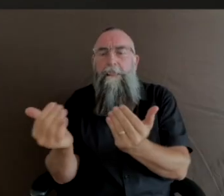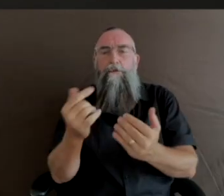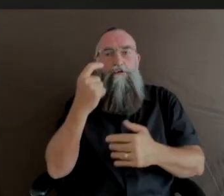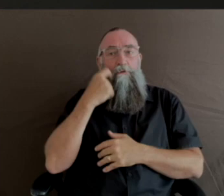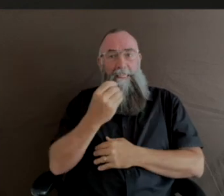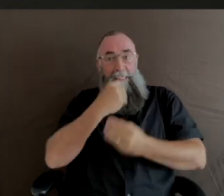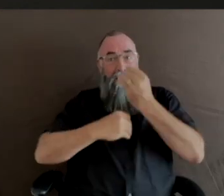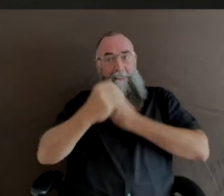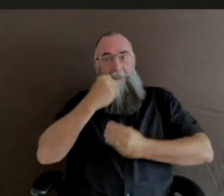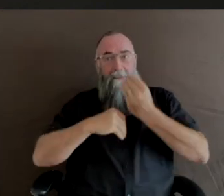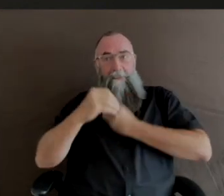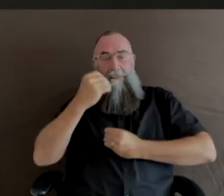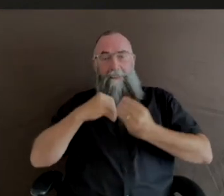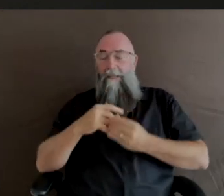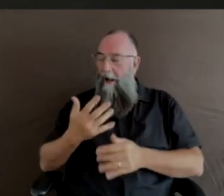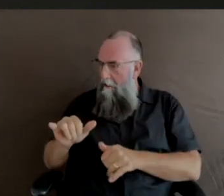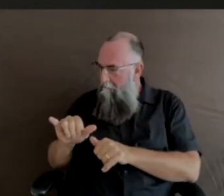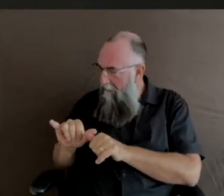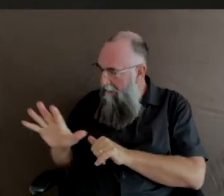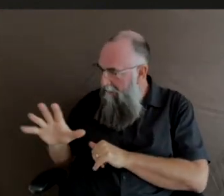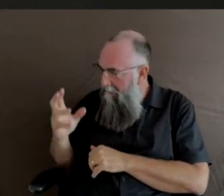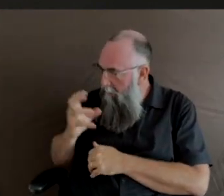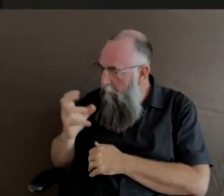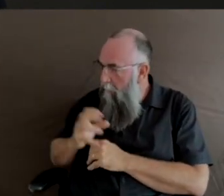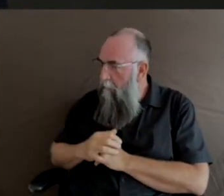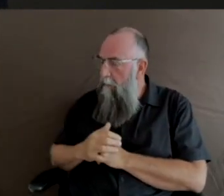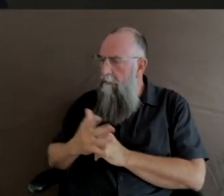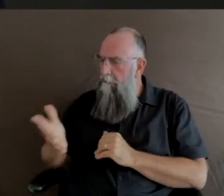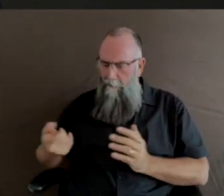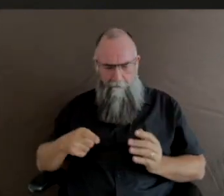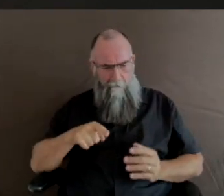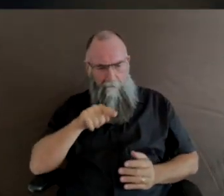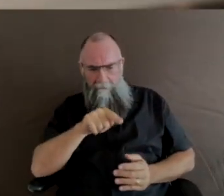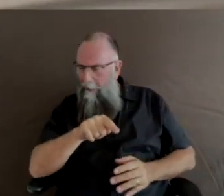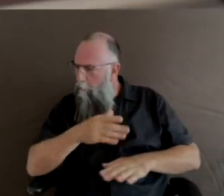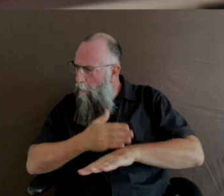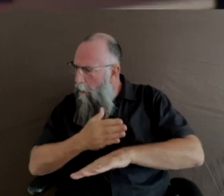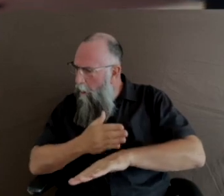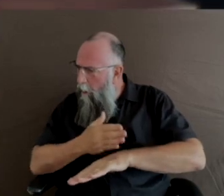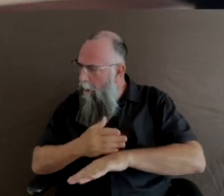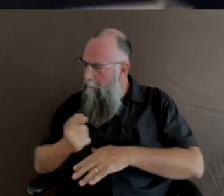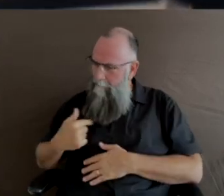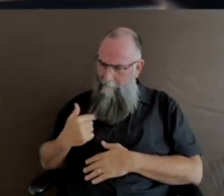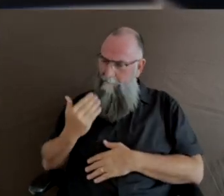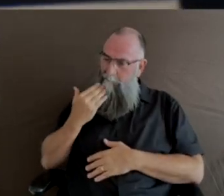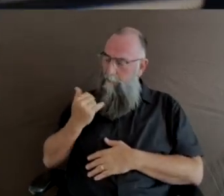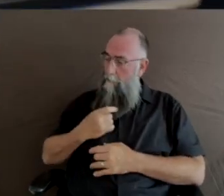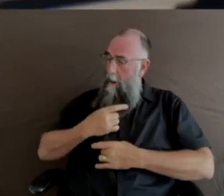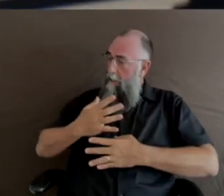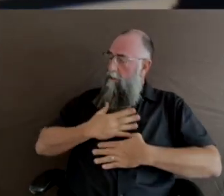Fantastic. And they all did. And this one, which was a work most recently that I experienced down at Carriageworks, at Liveworks.